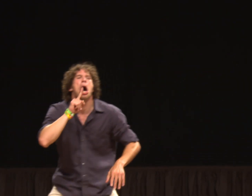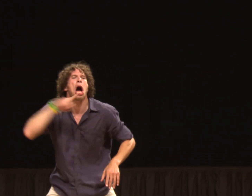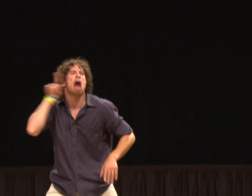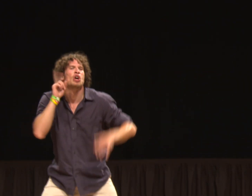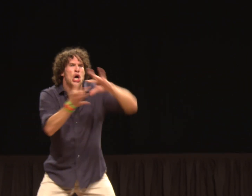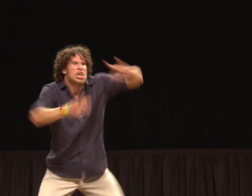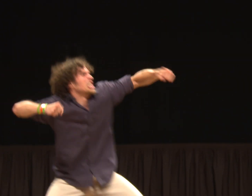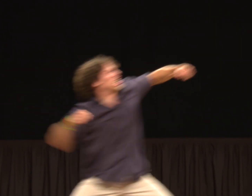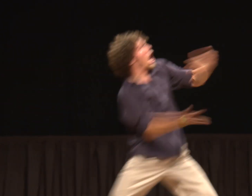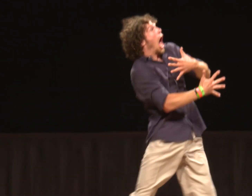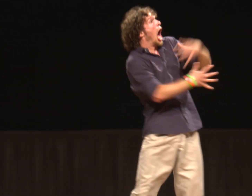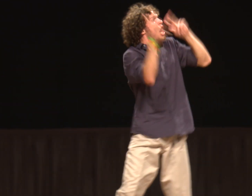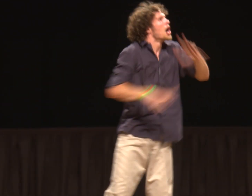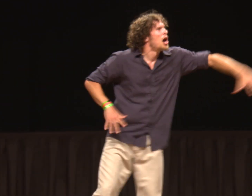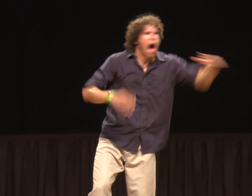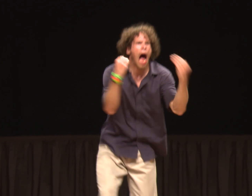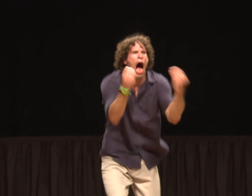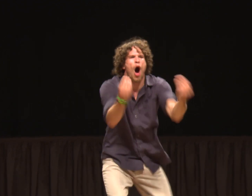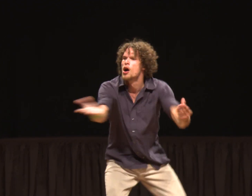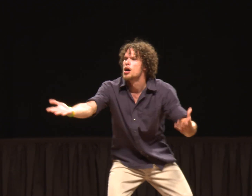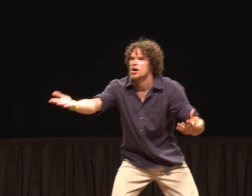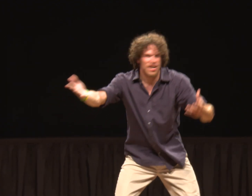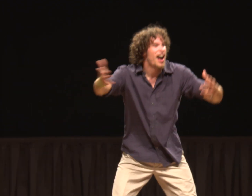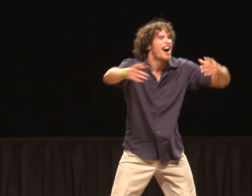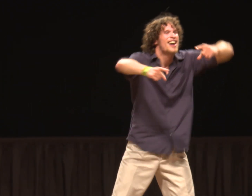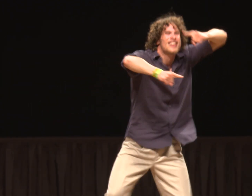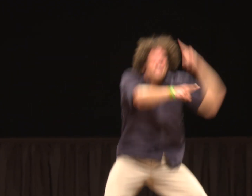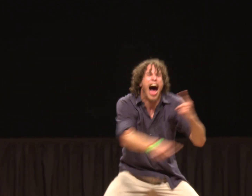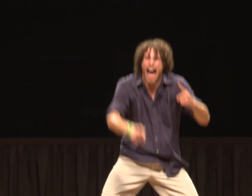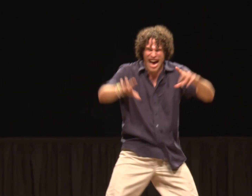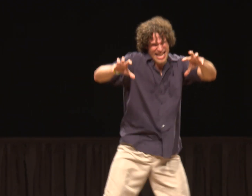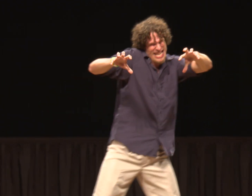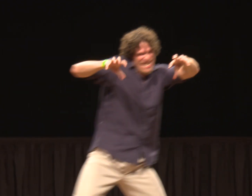What do Deaf ghosts do? Right, they do this!